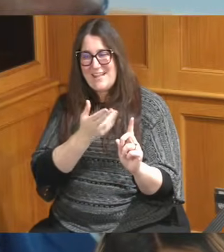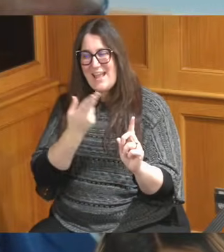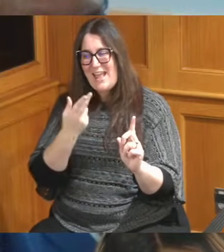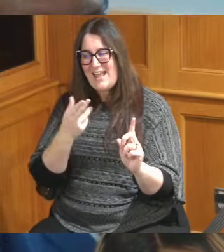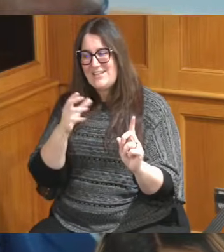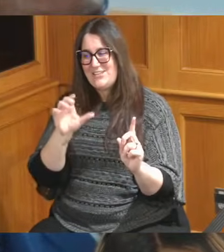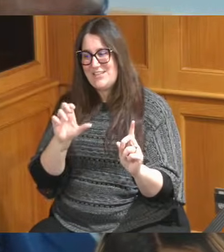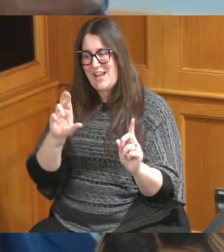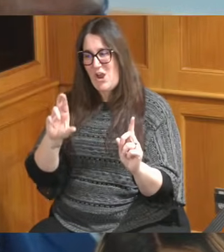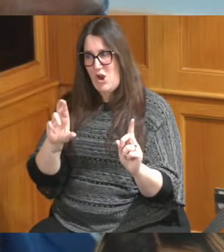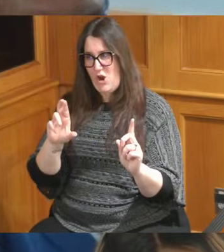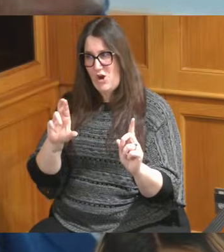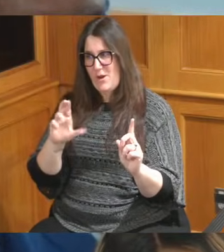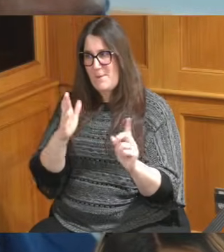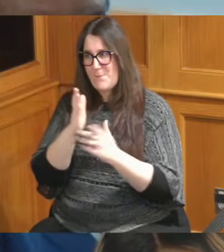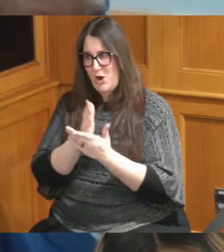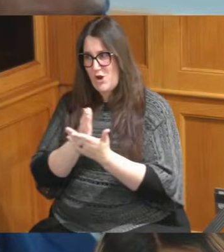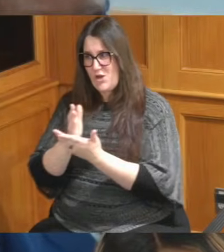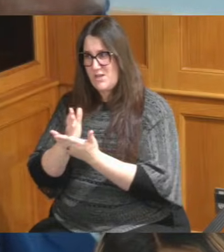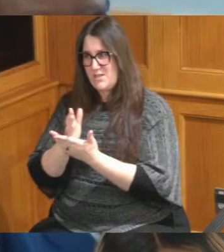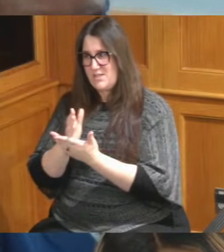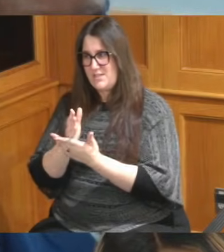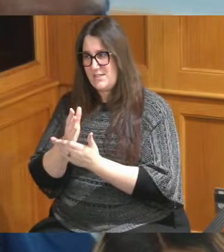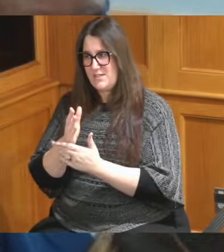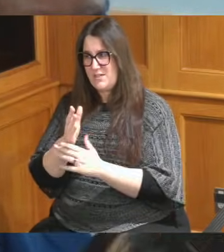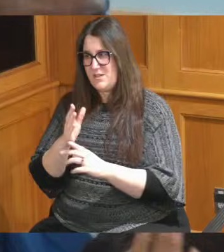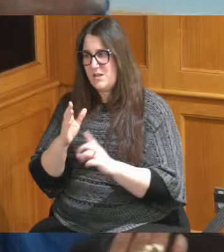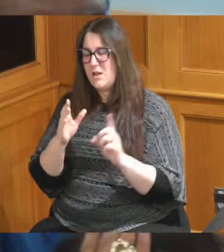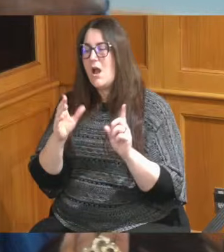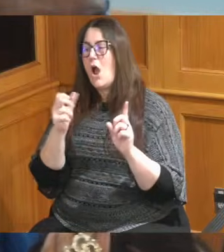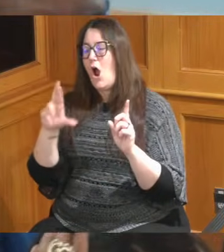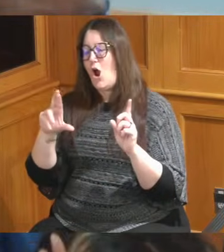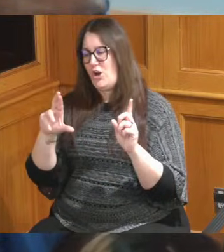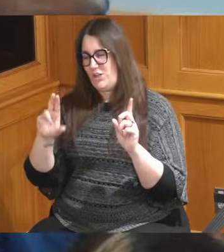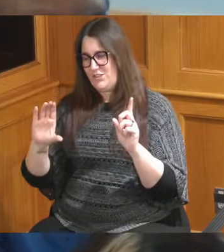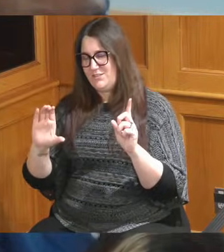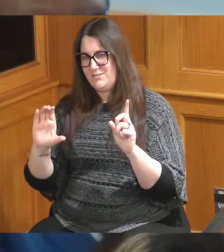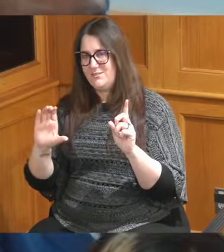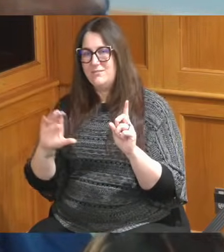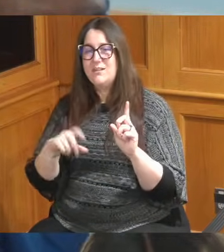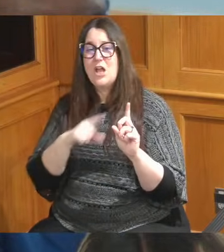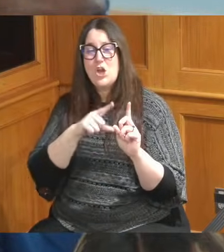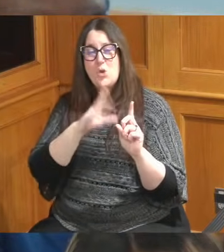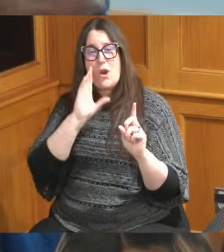where you have brought that knowledge base and that experience to the Hamilton County Addiction